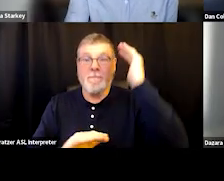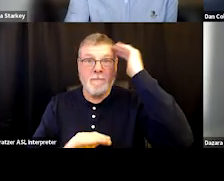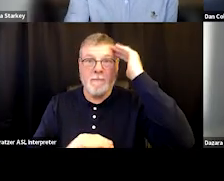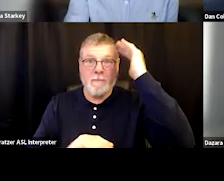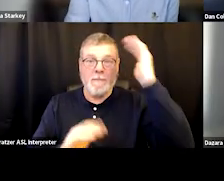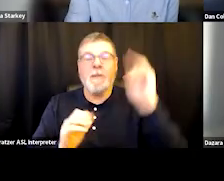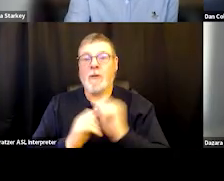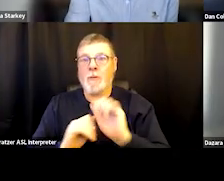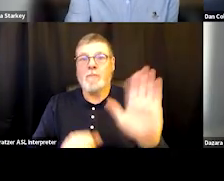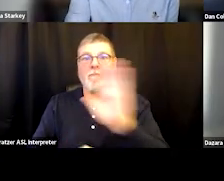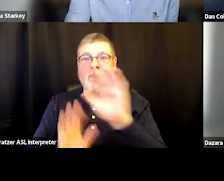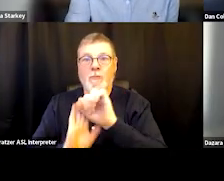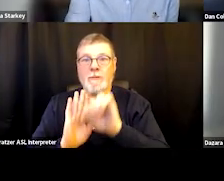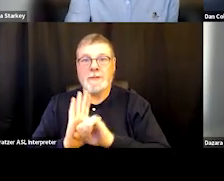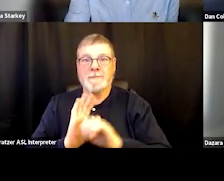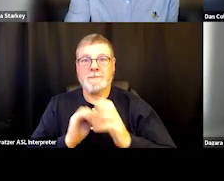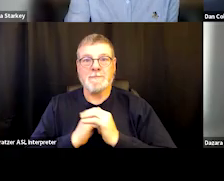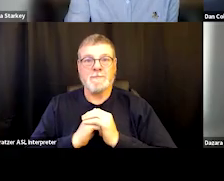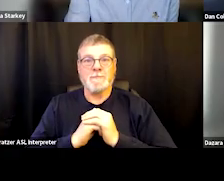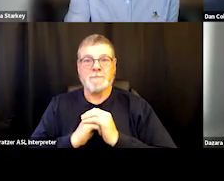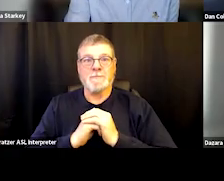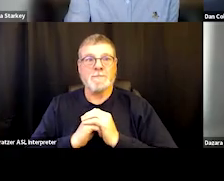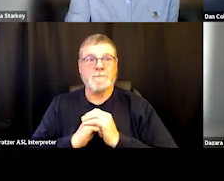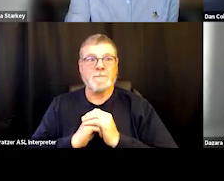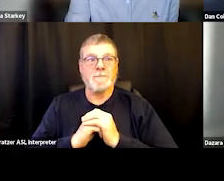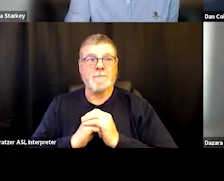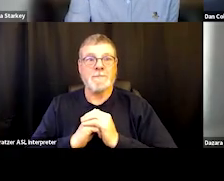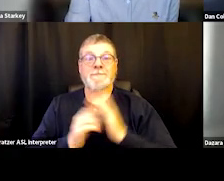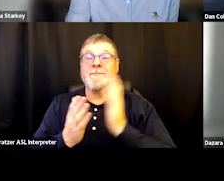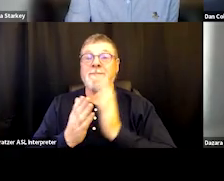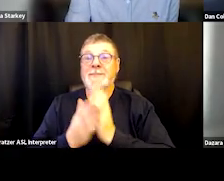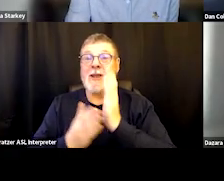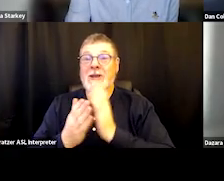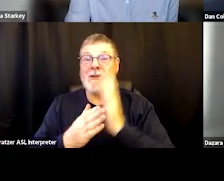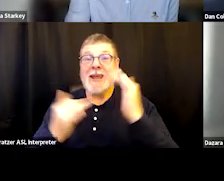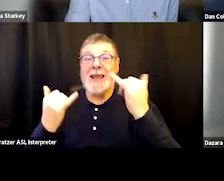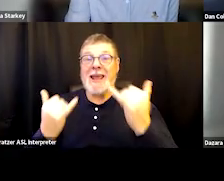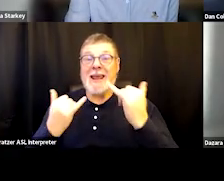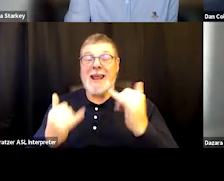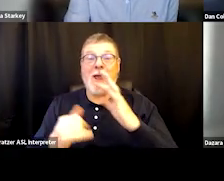with your state SOAR process. All right, let's get into things with the basics,